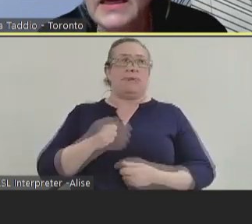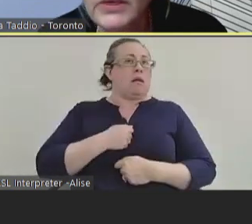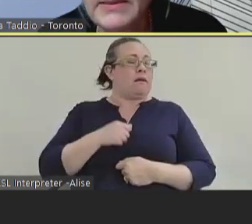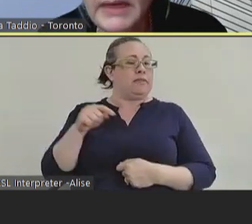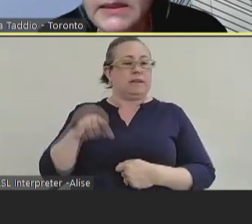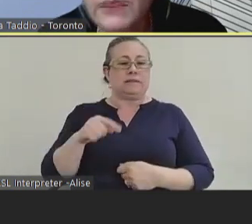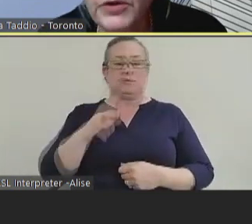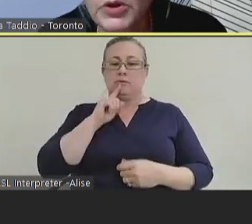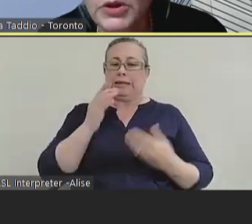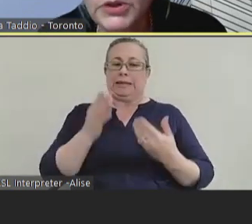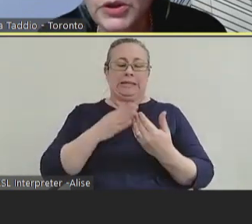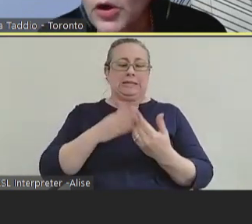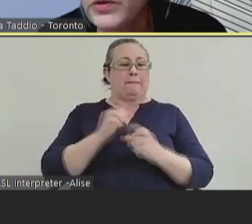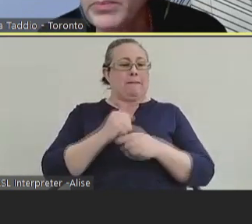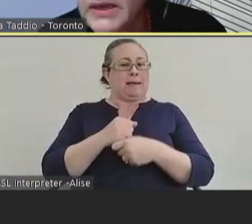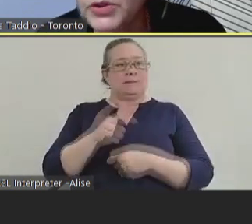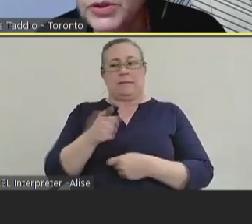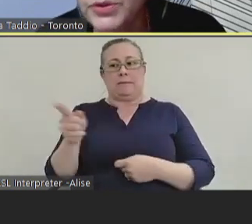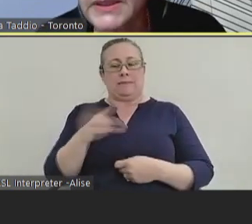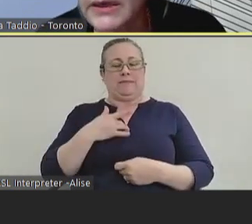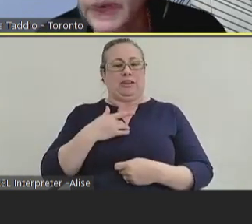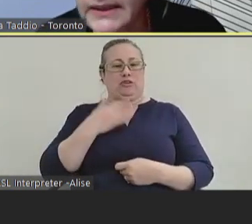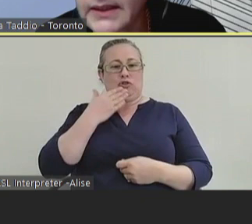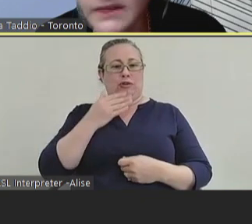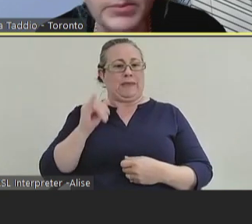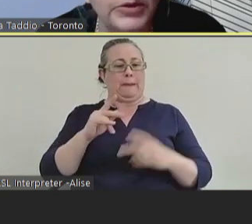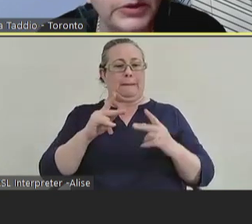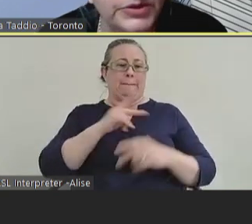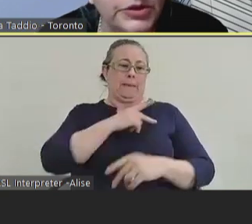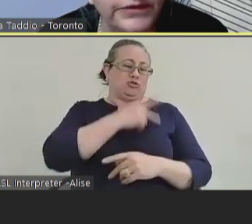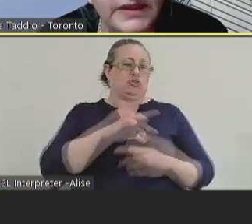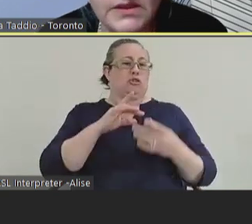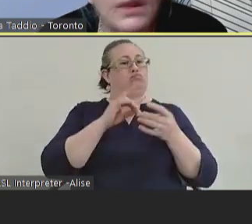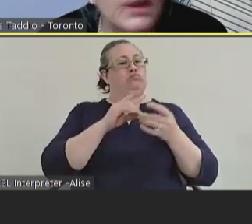really makes them feel good to know that patients are saying great things about their service.